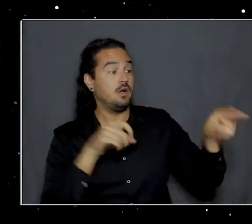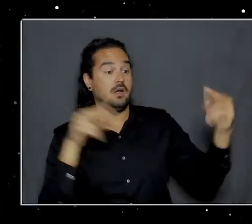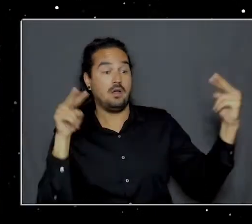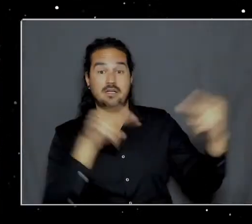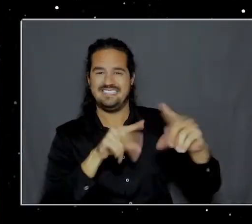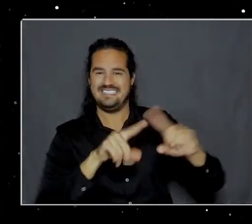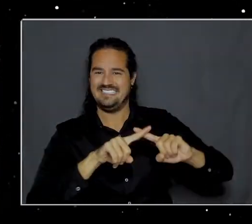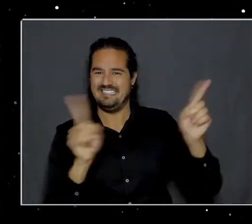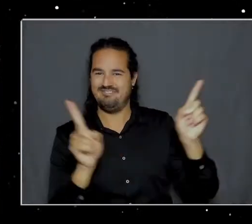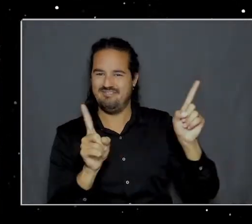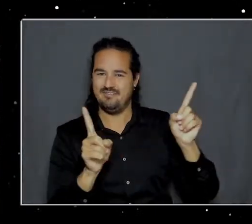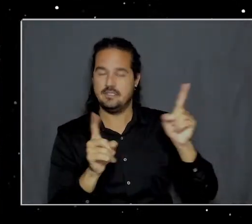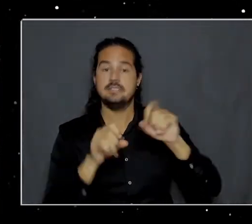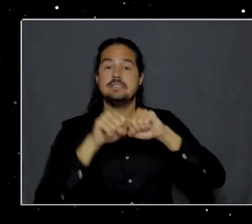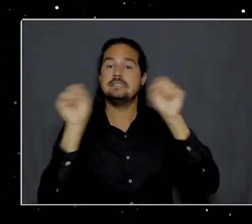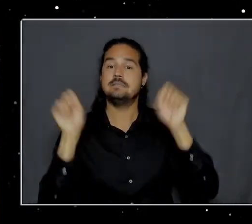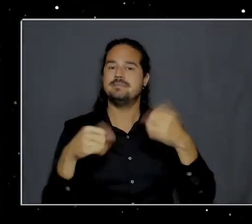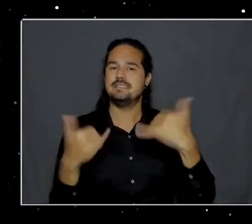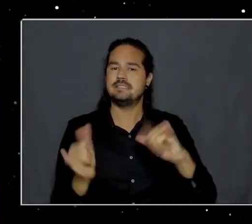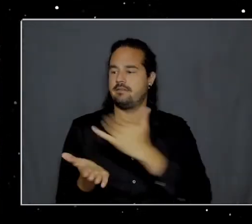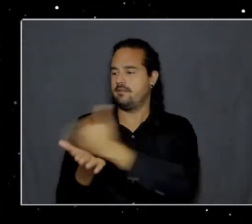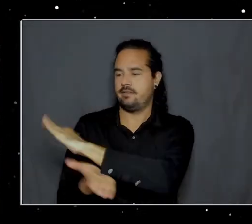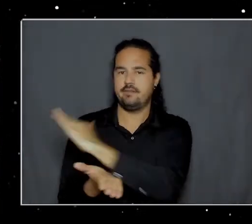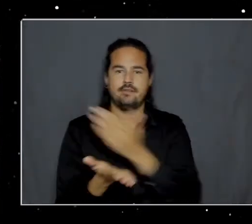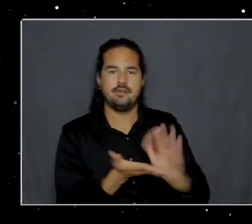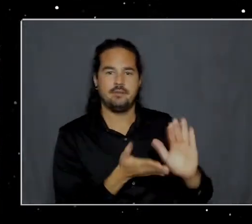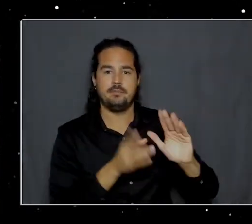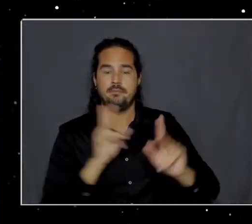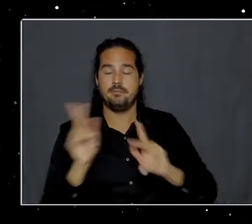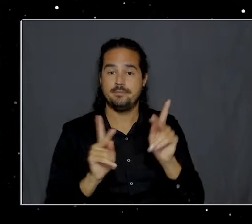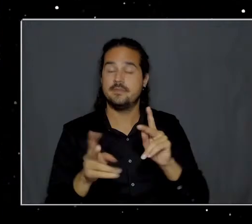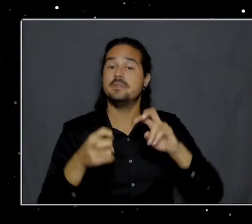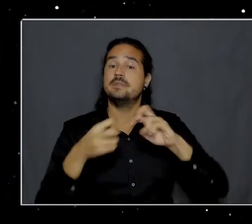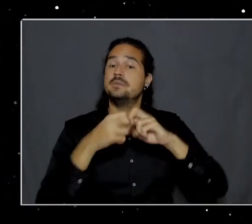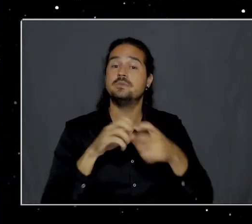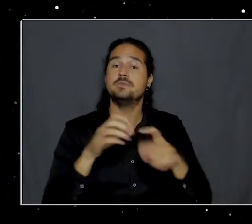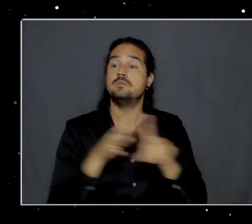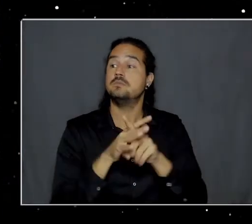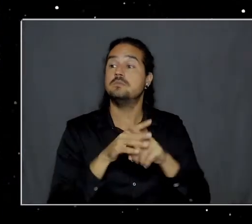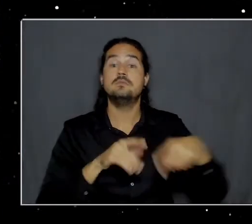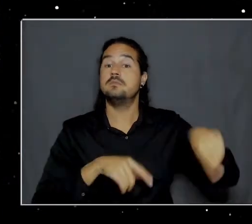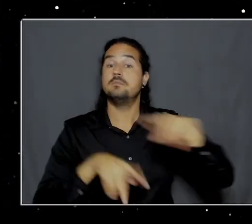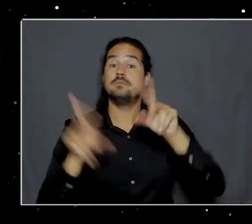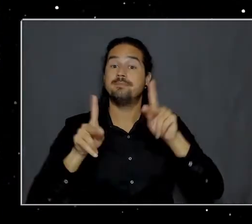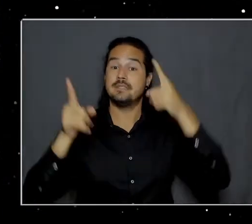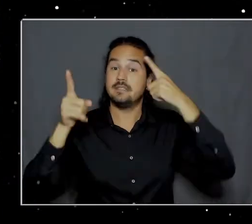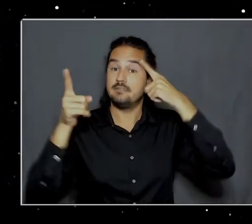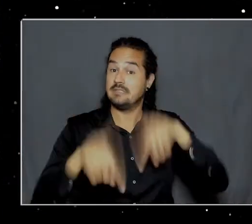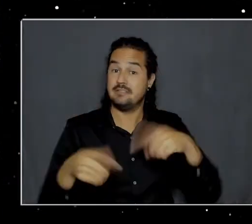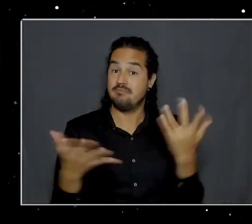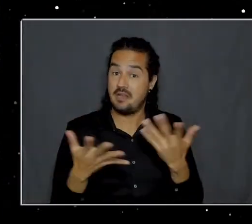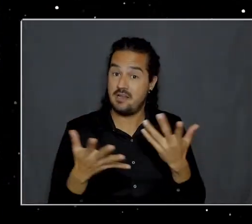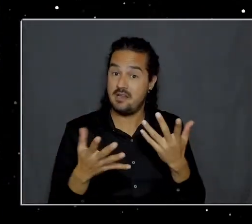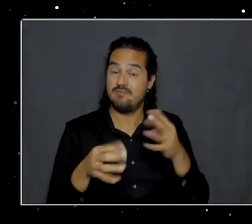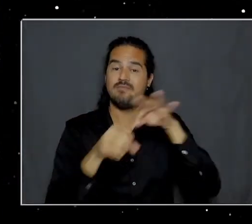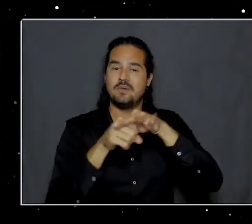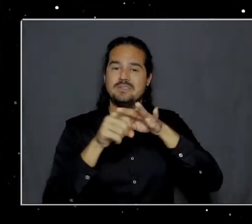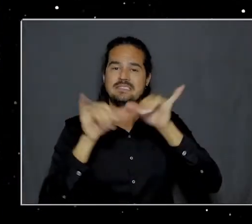NOT IN THE WAY YOU'RE FIXING IT. YOU'RE MAKING IT WORSE. THOSE OF US, AT THE ACLU AND OTHERS ARE SAYING, "YES, IT IS BROKEN, BUT NOT THE WAY YOU THINK IT'S BROKEN. IT'S BROKEN, BECAUSE IT'S STILL LOCKING PEOPLE OUT." BUT ON THAT